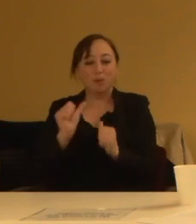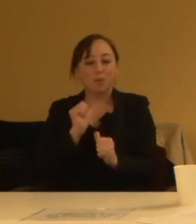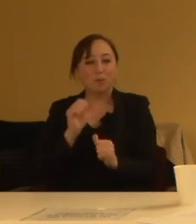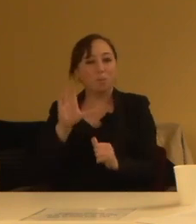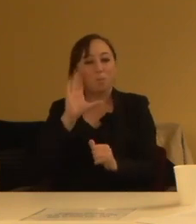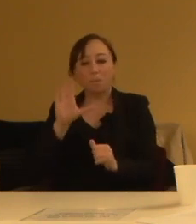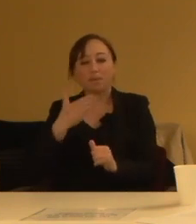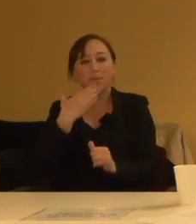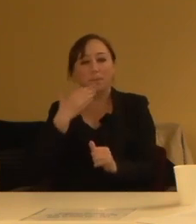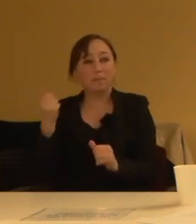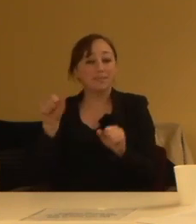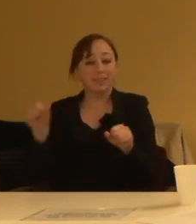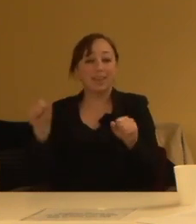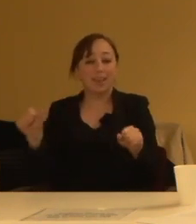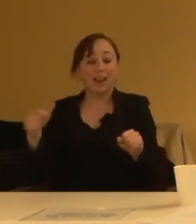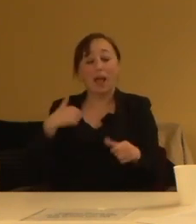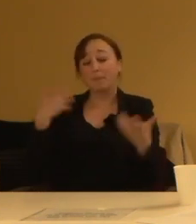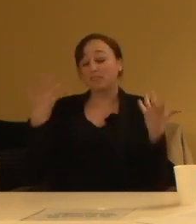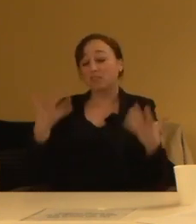And I'm done, off my soapbox.